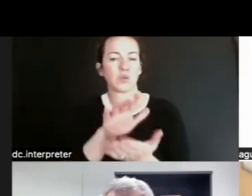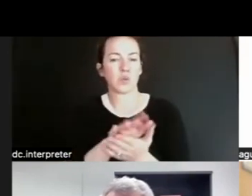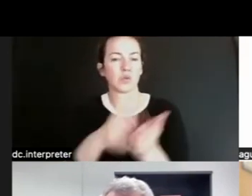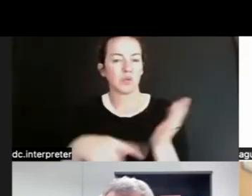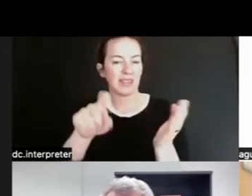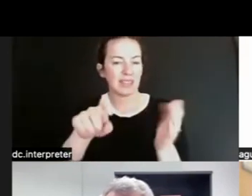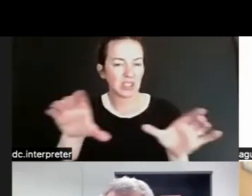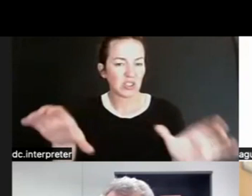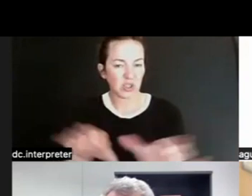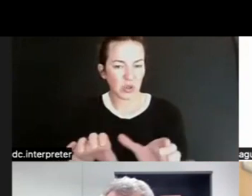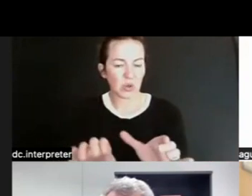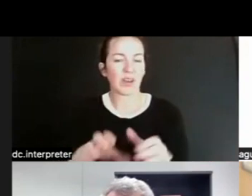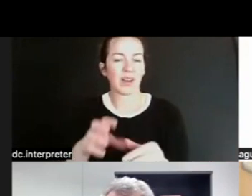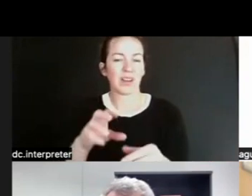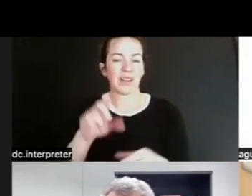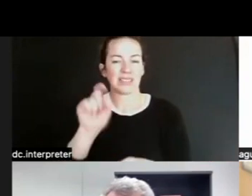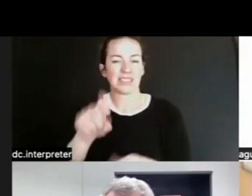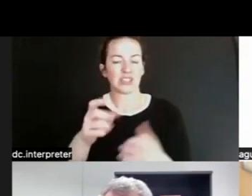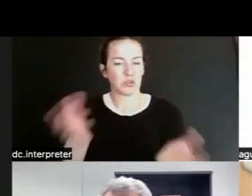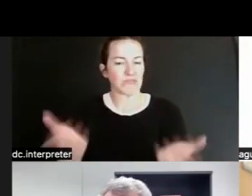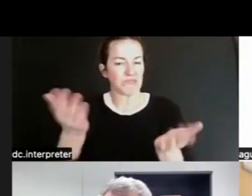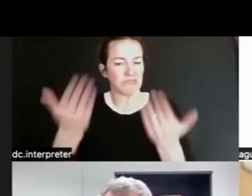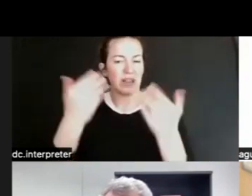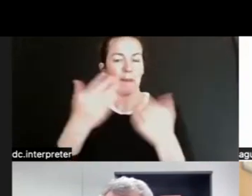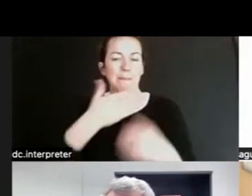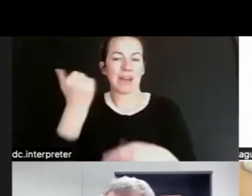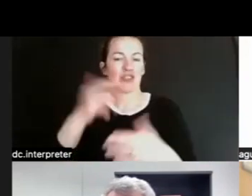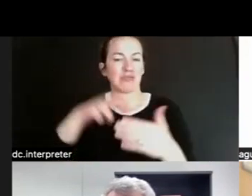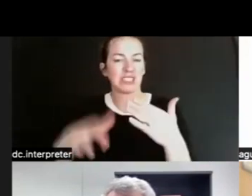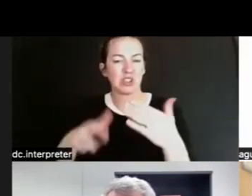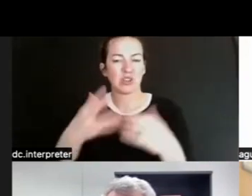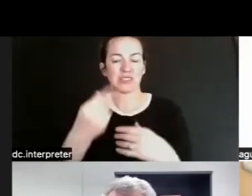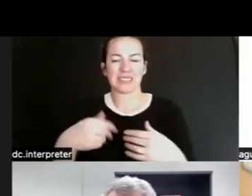do, which is to raise student outcomes in addition to closing that digital divide. That's why